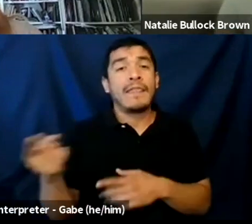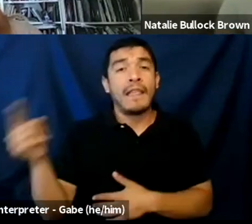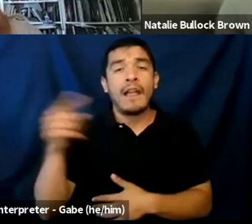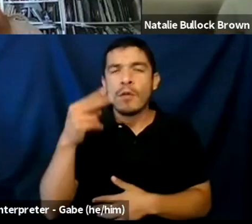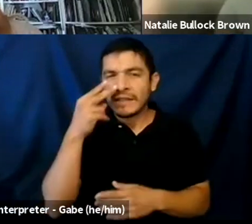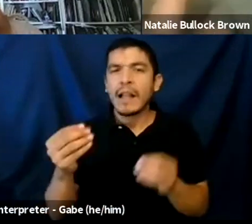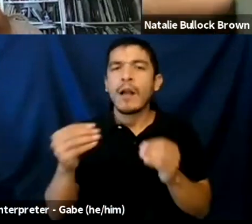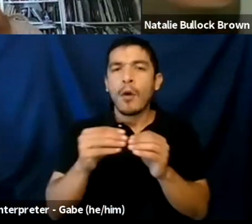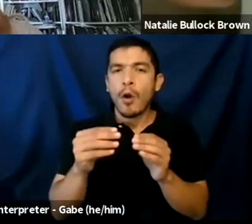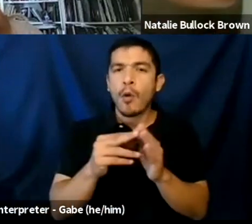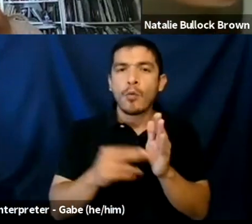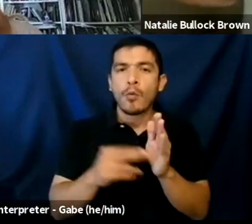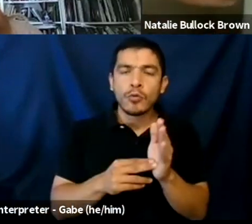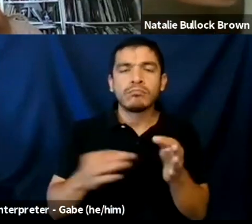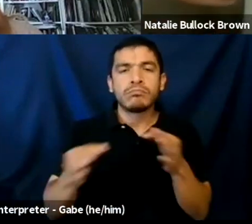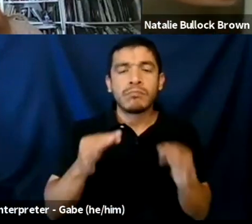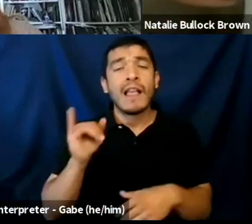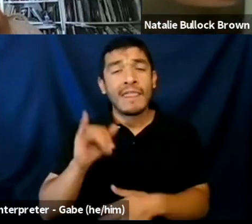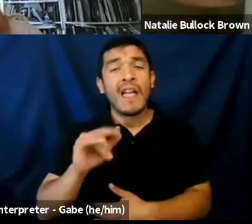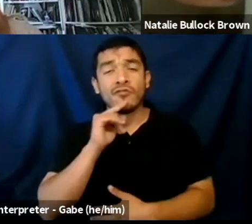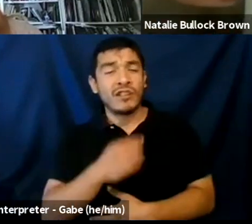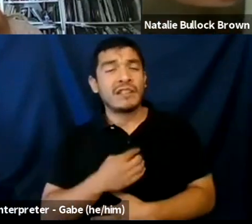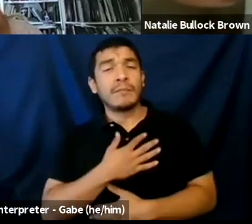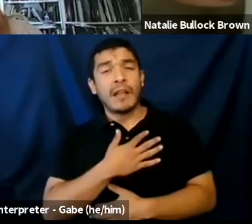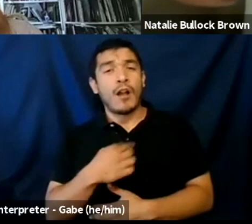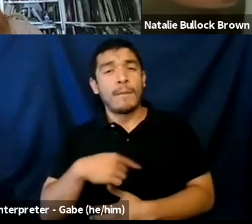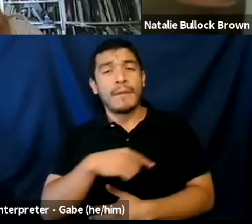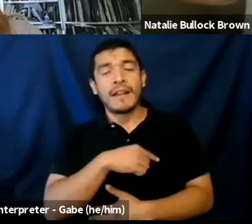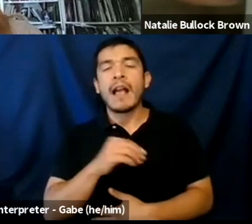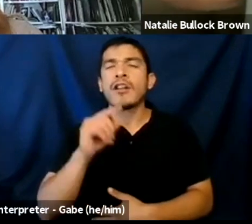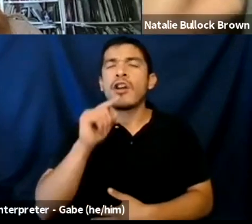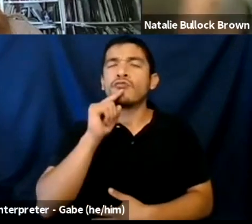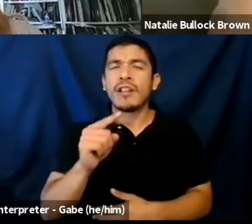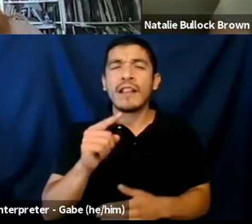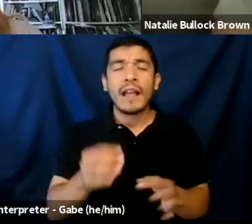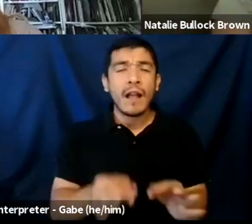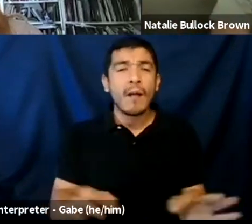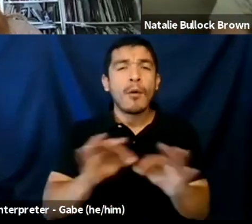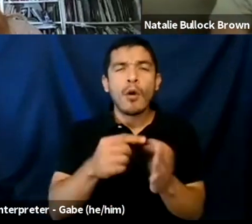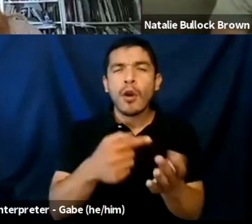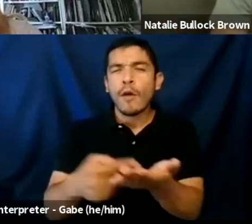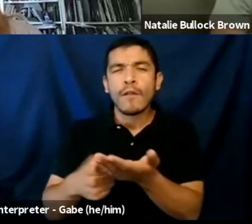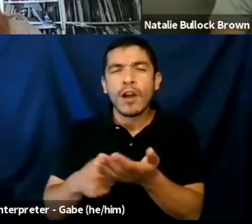and that's been really inspiring and a really important conversation around how should people be doing this.